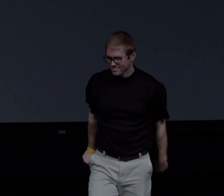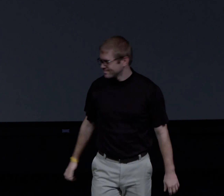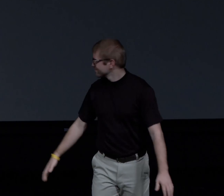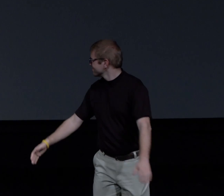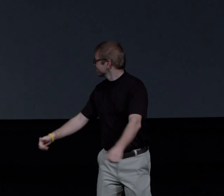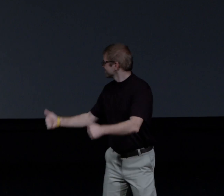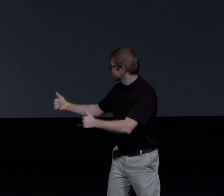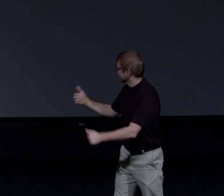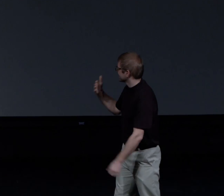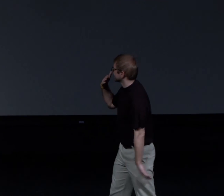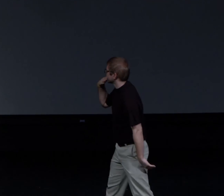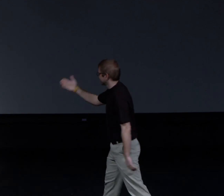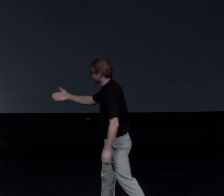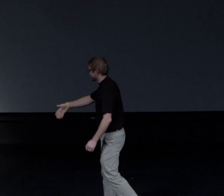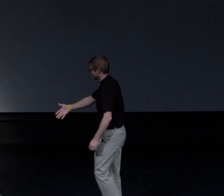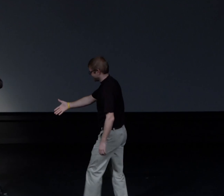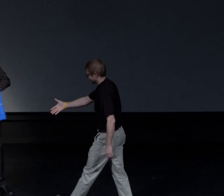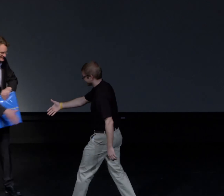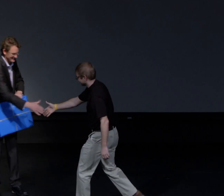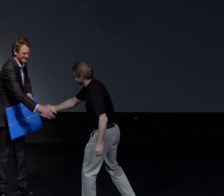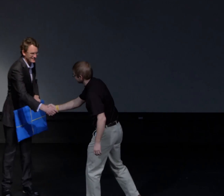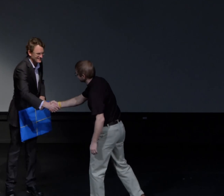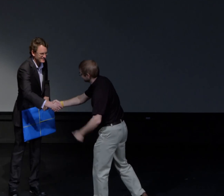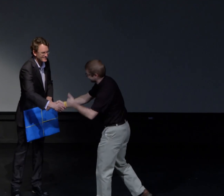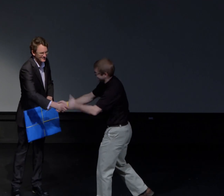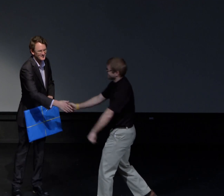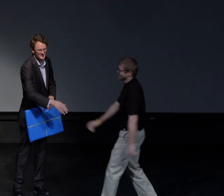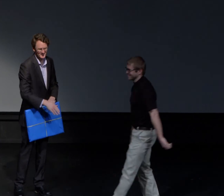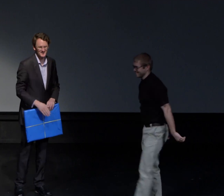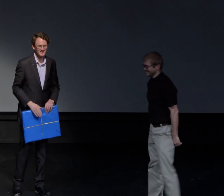so with that I bid you a good evening and thank you very much.